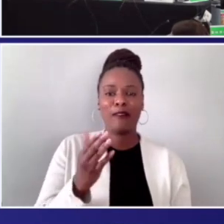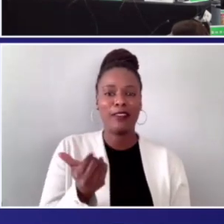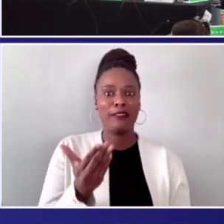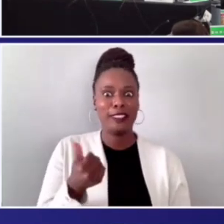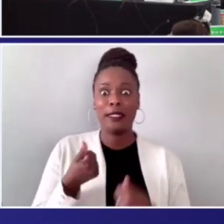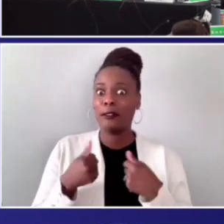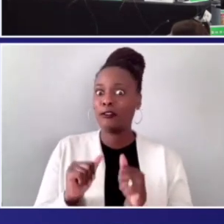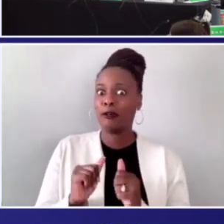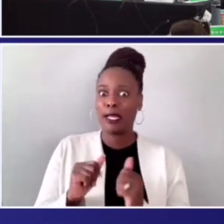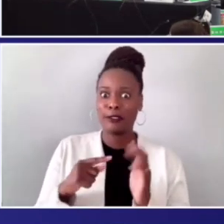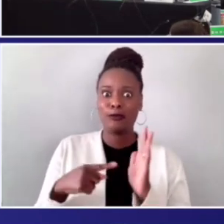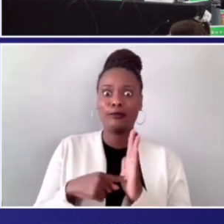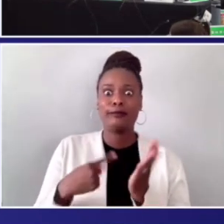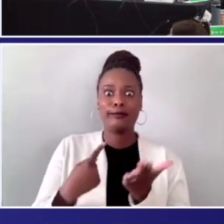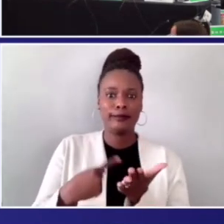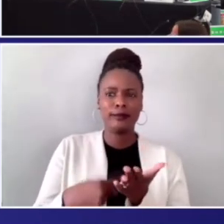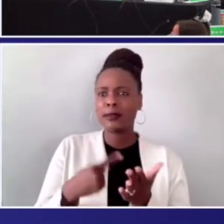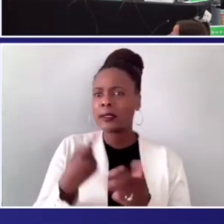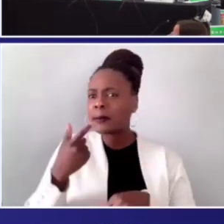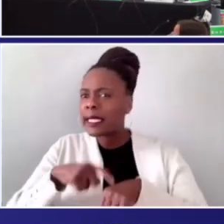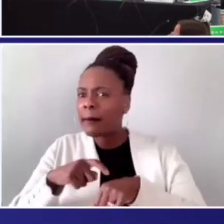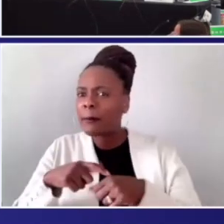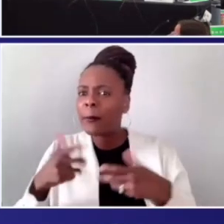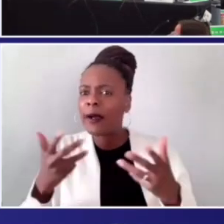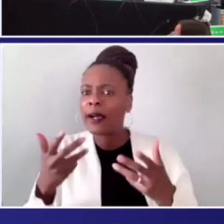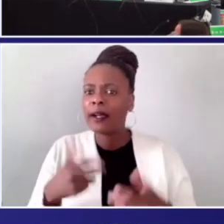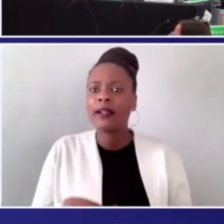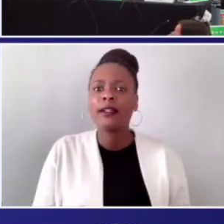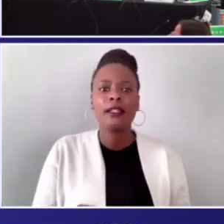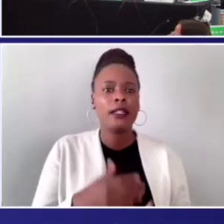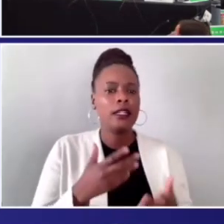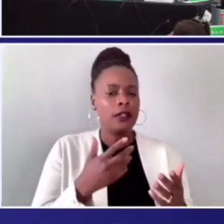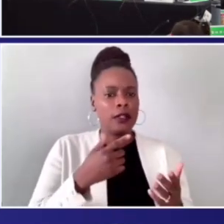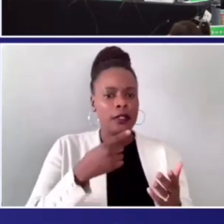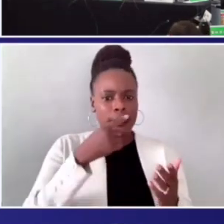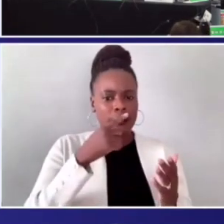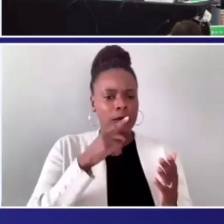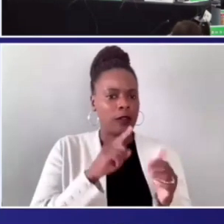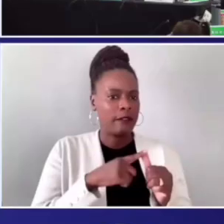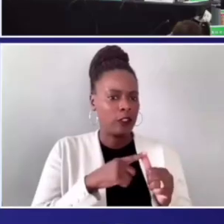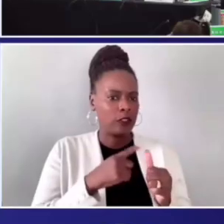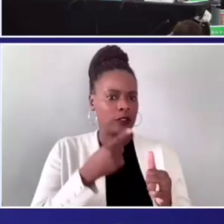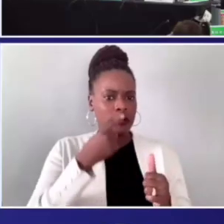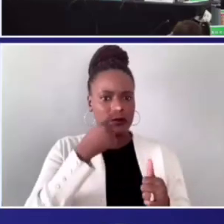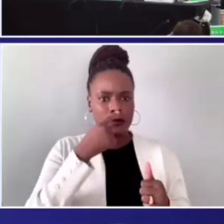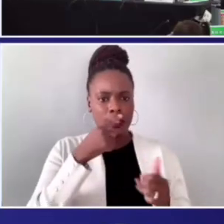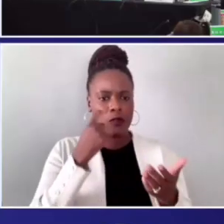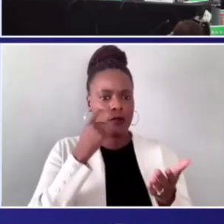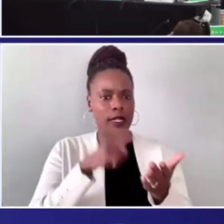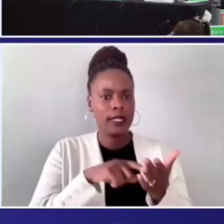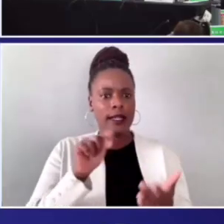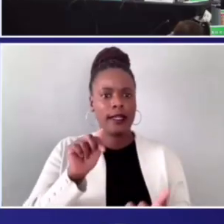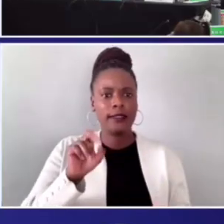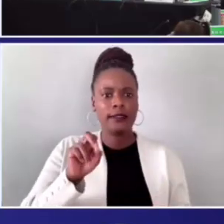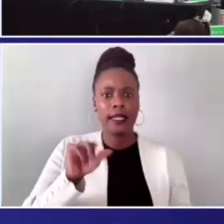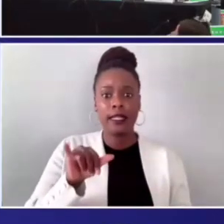Let's see, what time is it? recognize Andy? Is it appropriate to switch now? We'd like